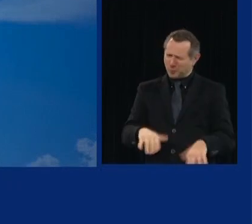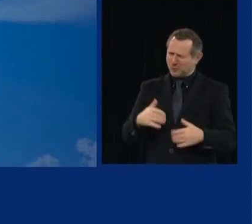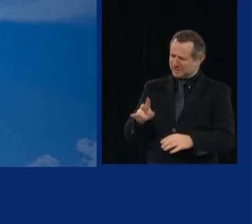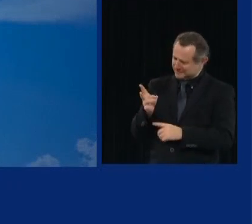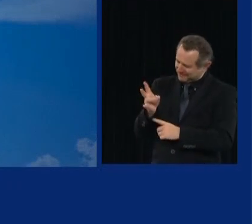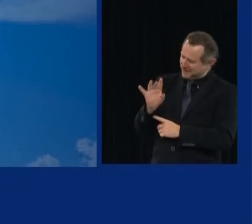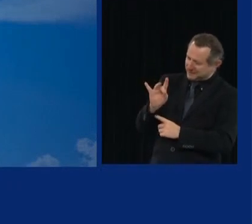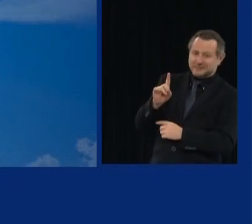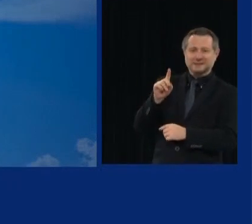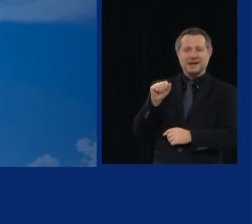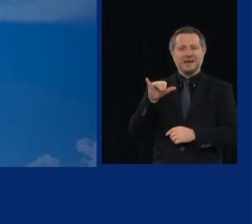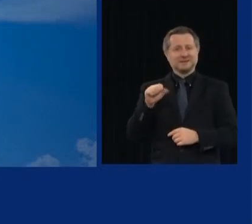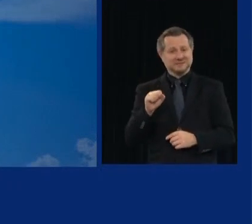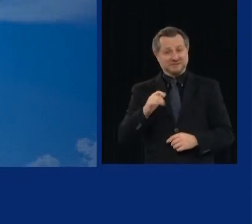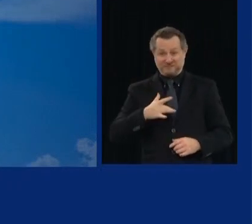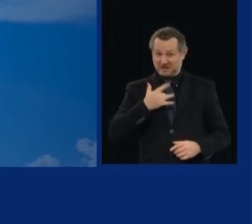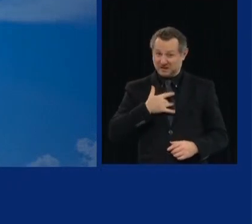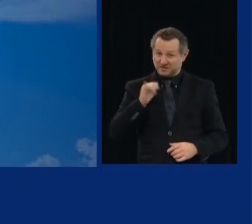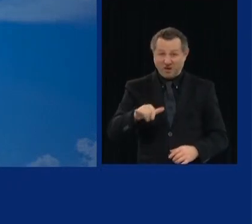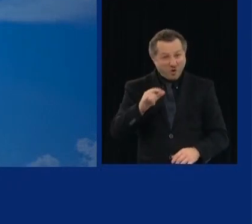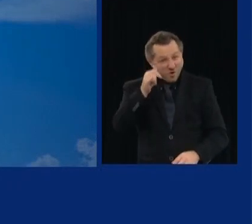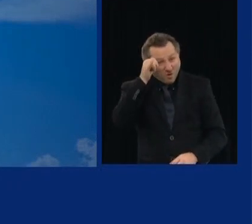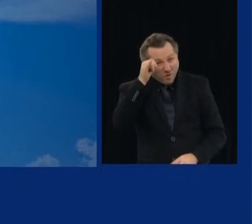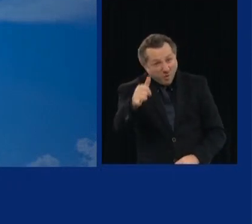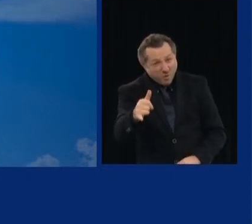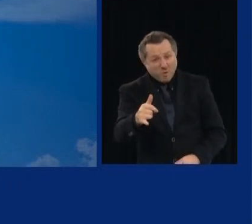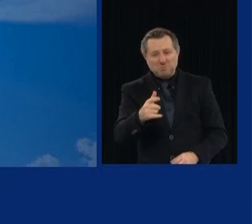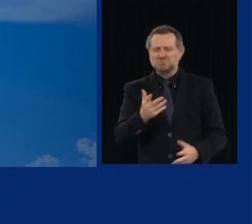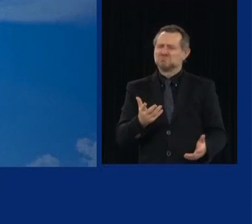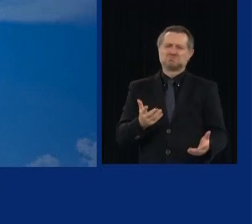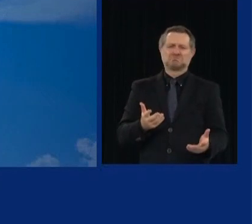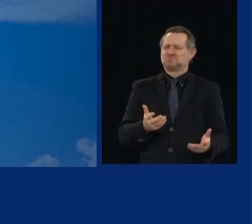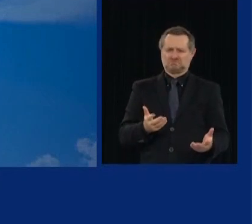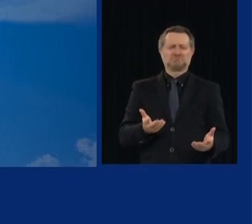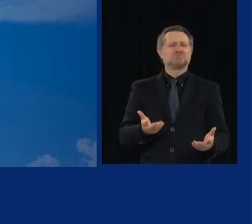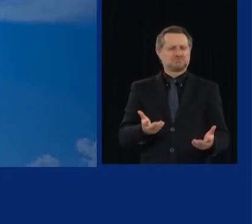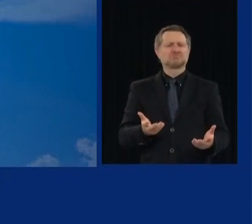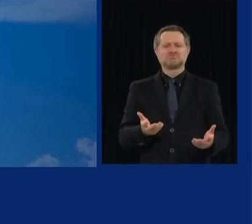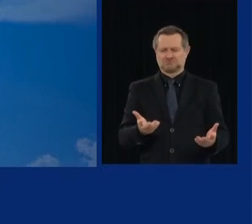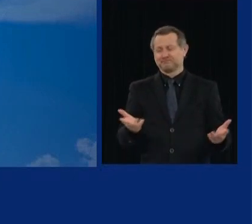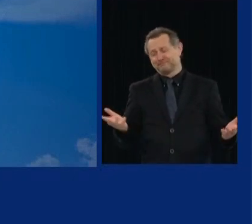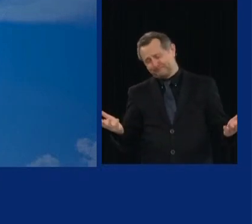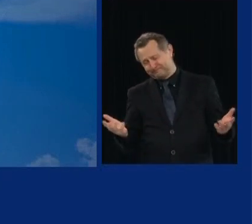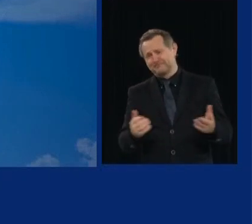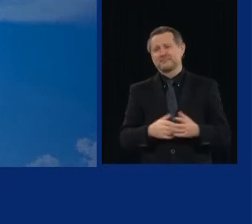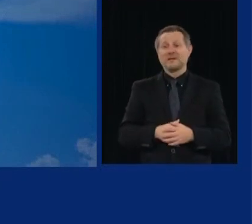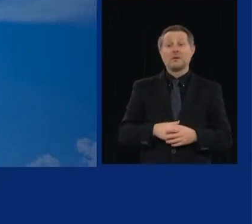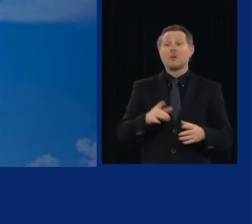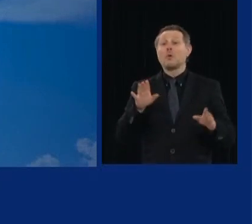TODAY 78, DAY 78, 78 DAYS A LONG